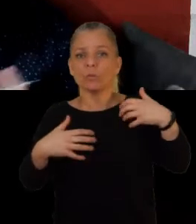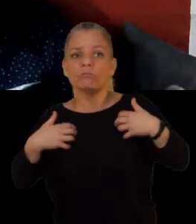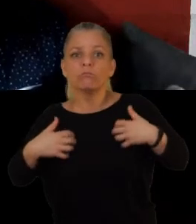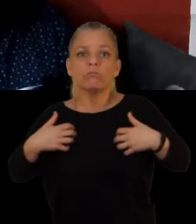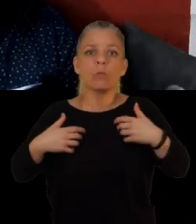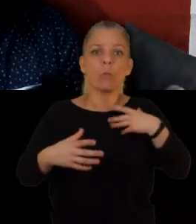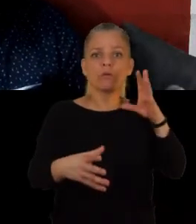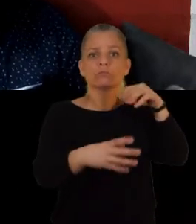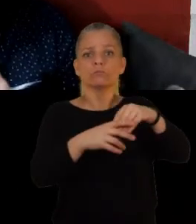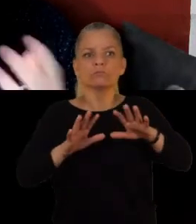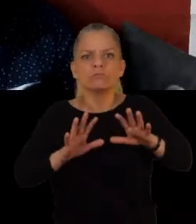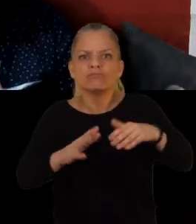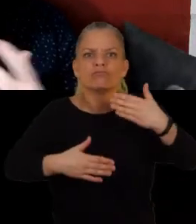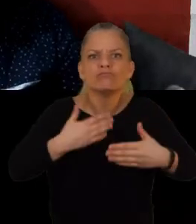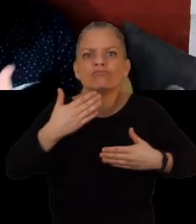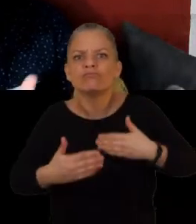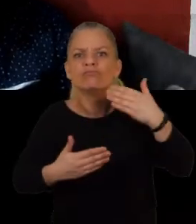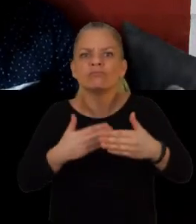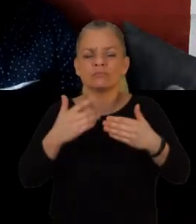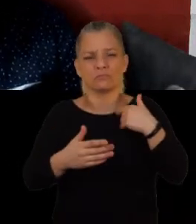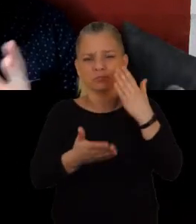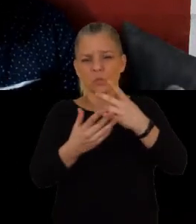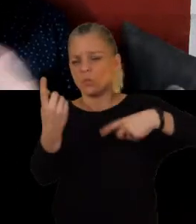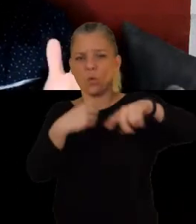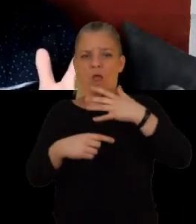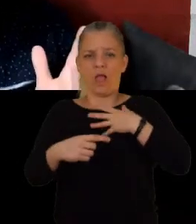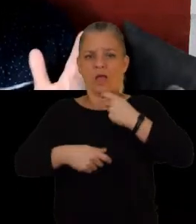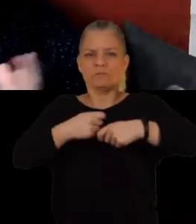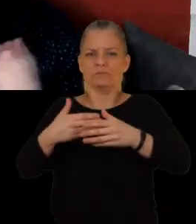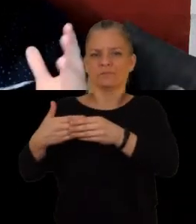leadership network if you're really interested in kind of pushing that forward i think everyone here